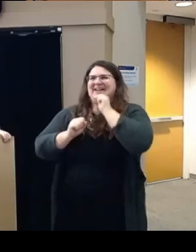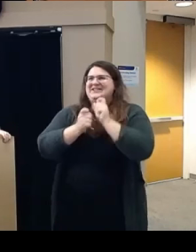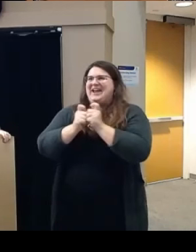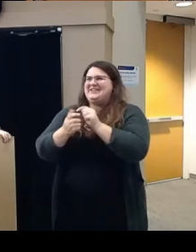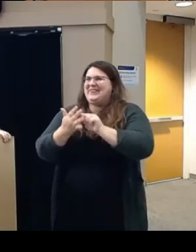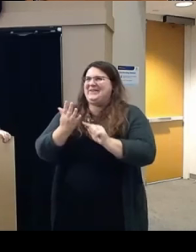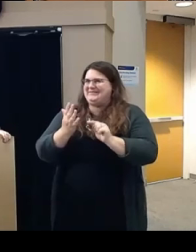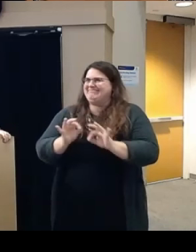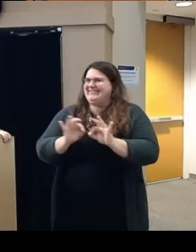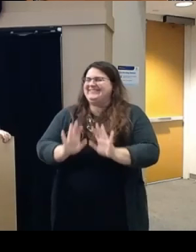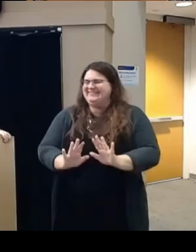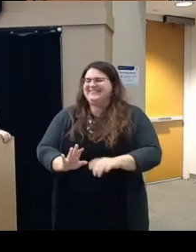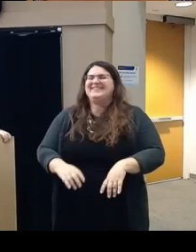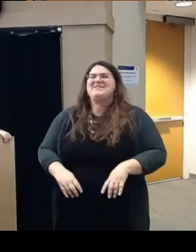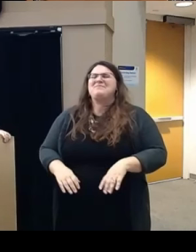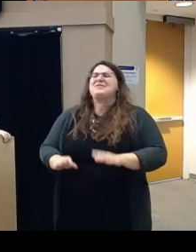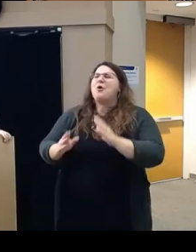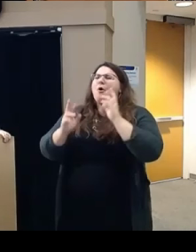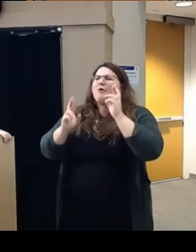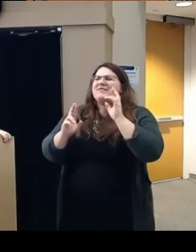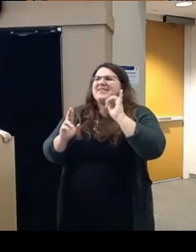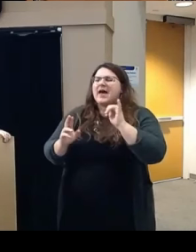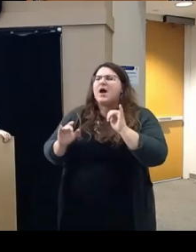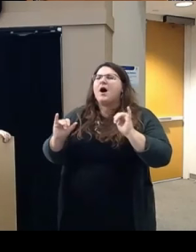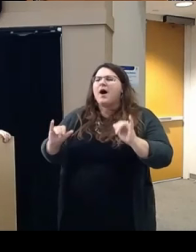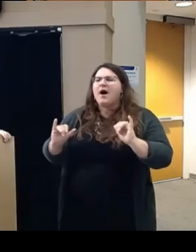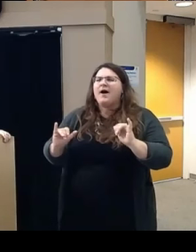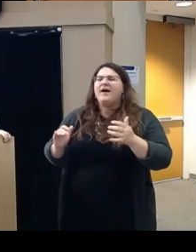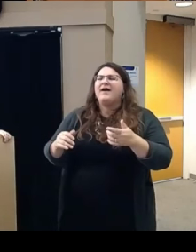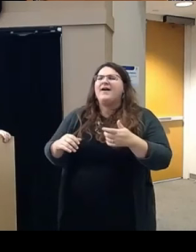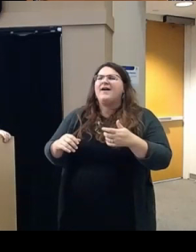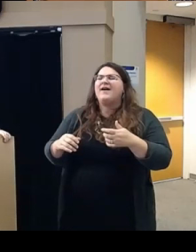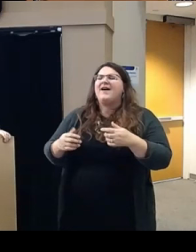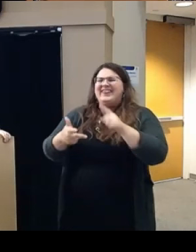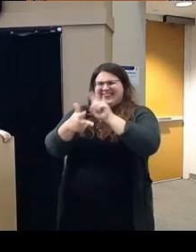so so I hope really that that um that that more specific description is a